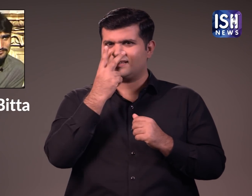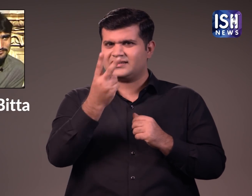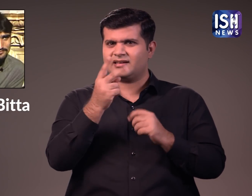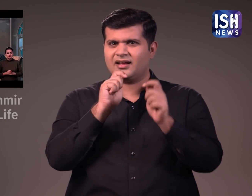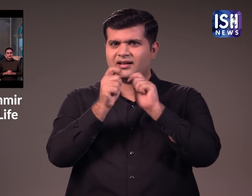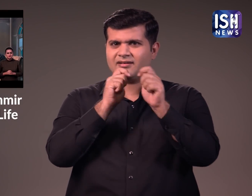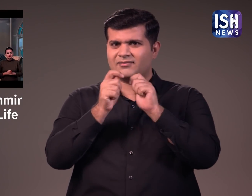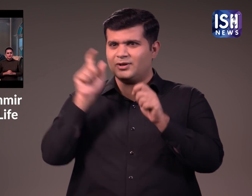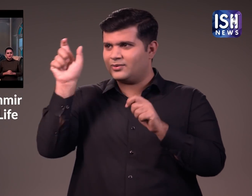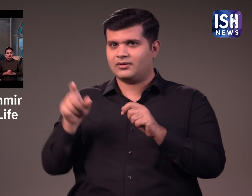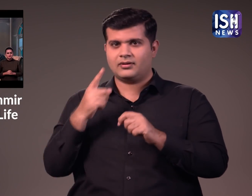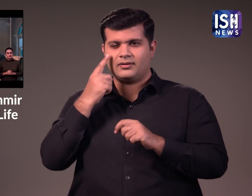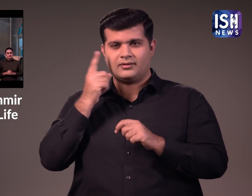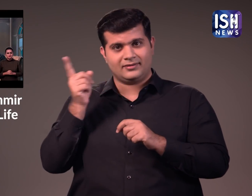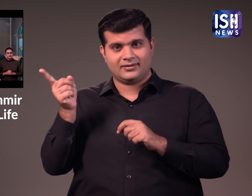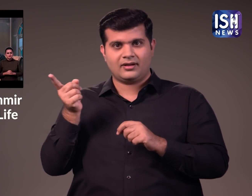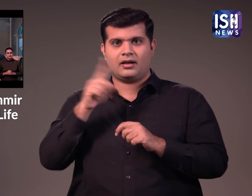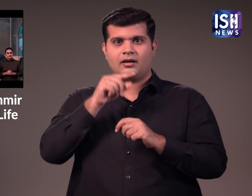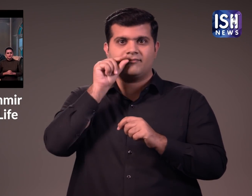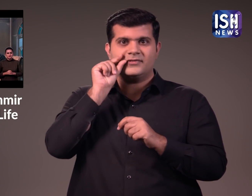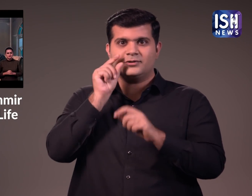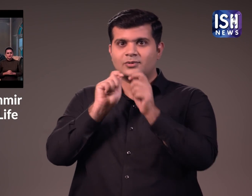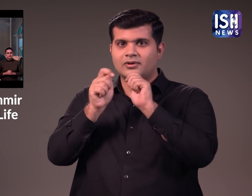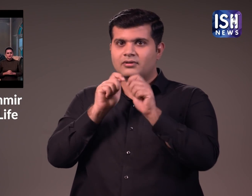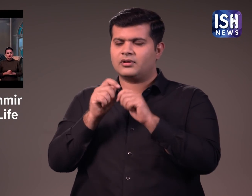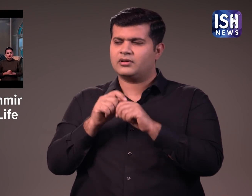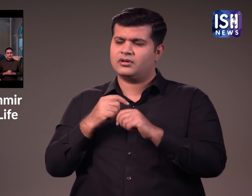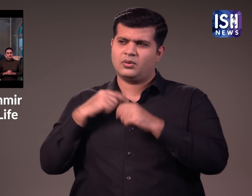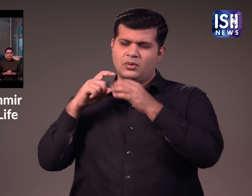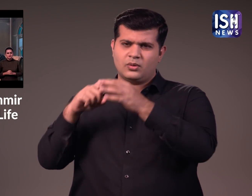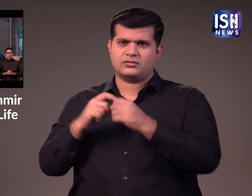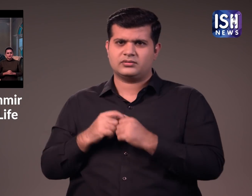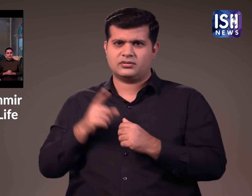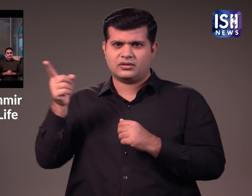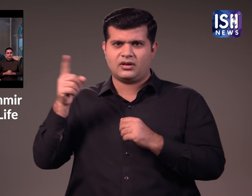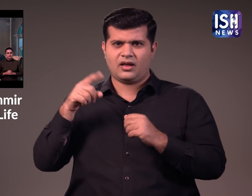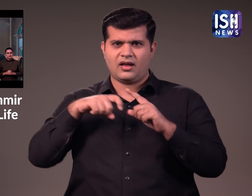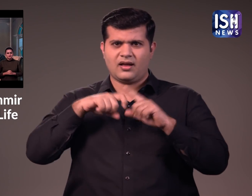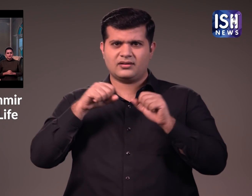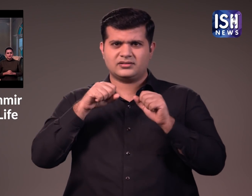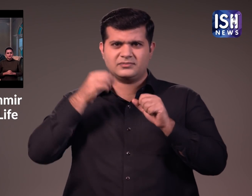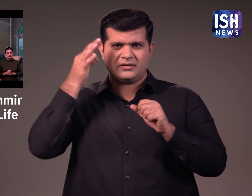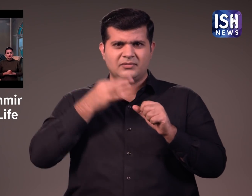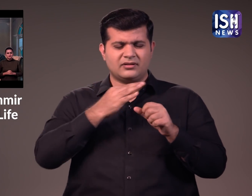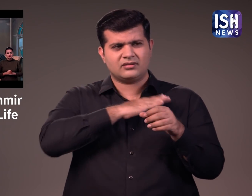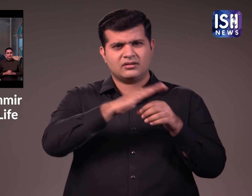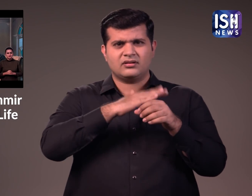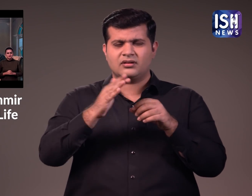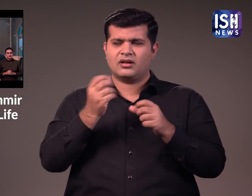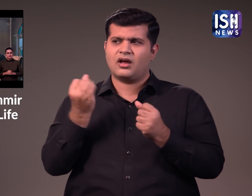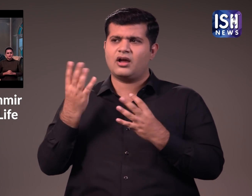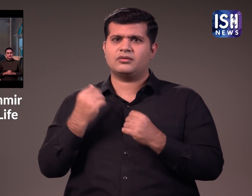In an interview by Vishnu Ram, Bitta was asked how many Kashmiri Pandits he had killed.